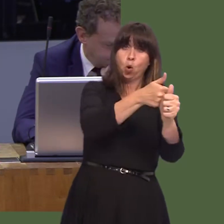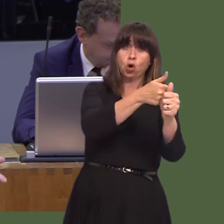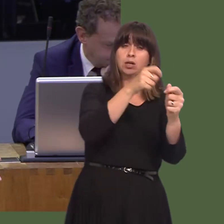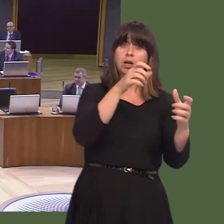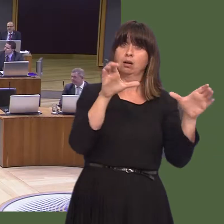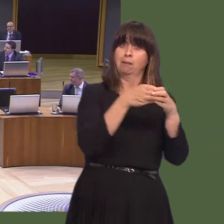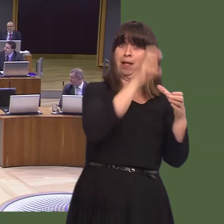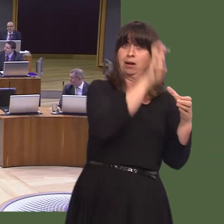Is that what it is?